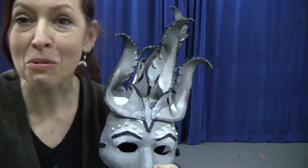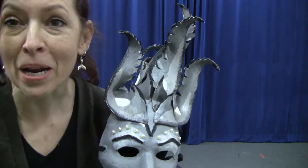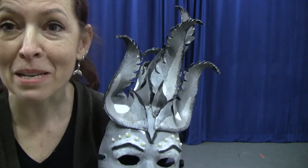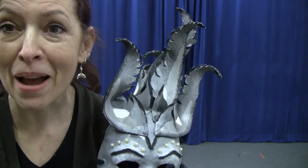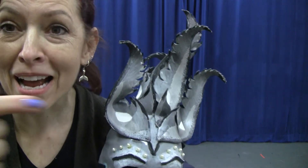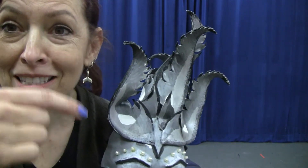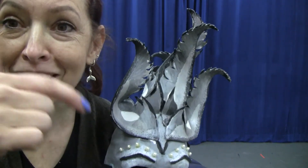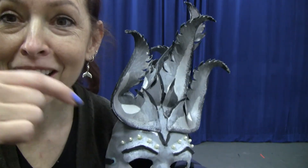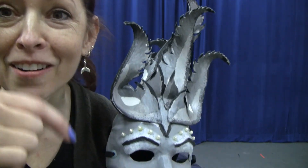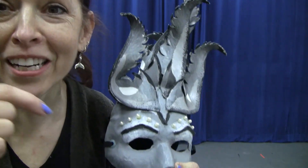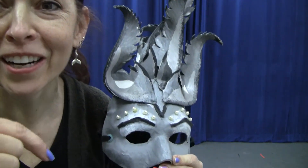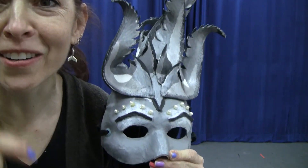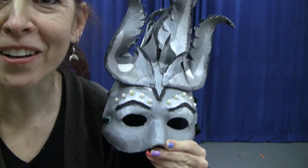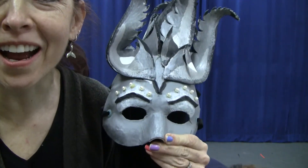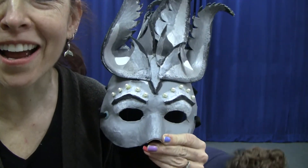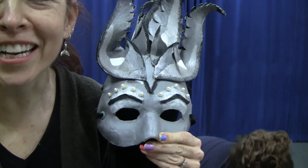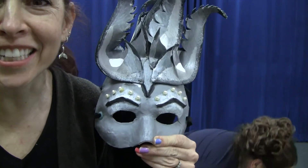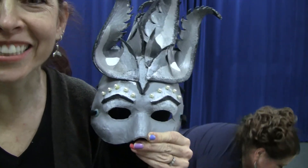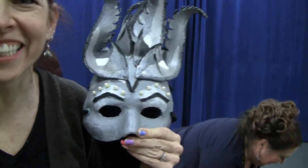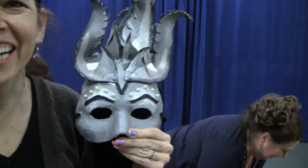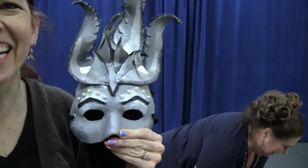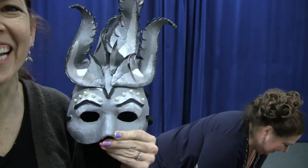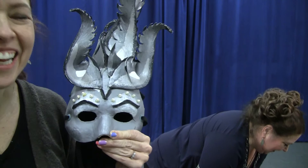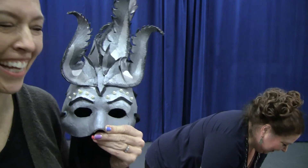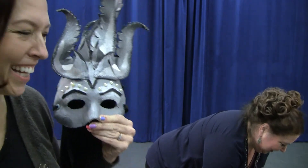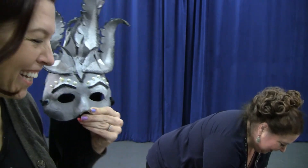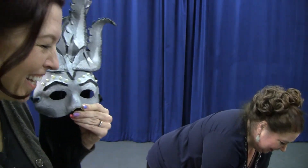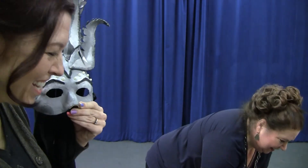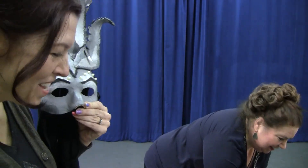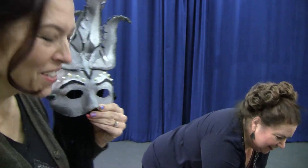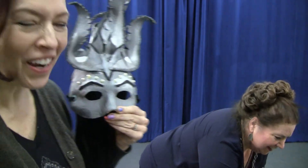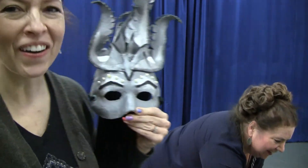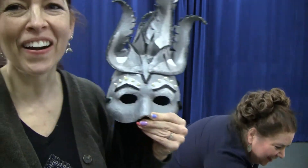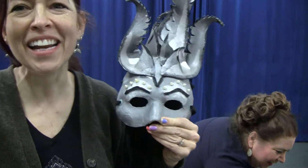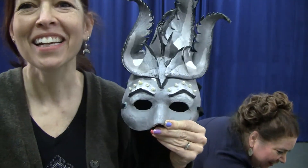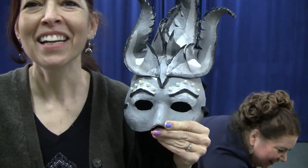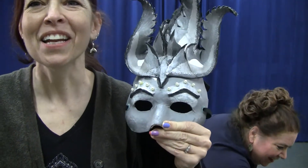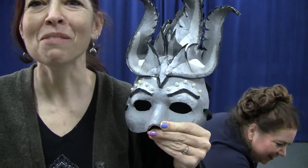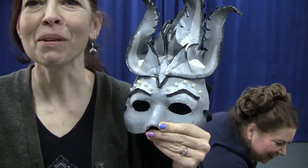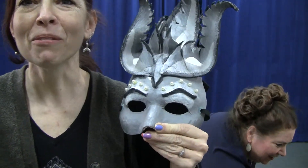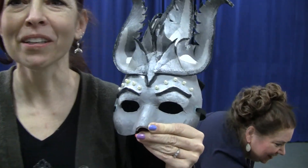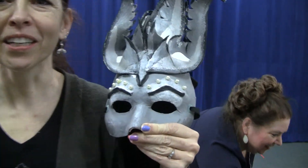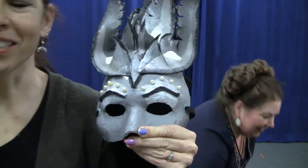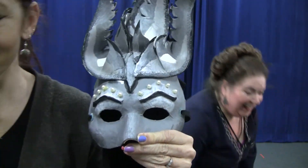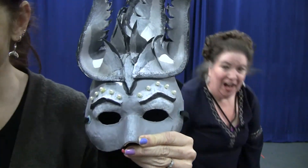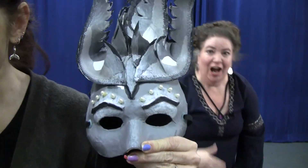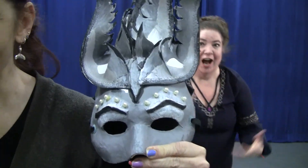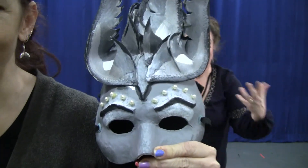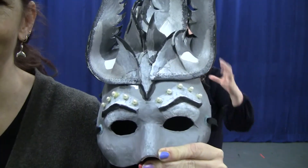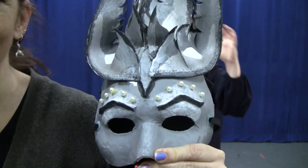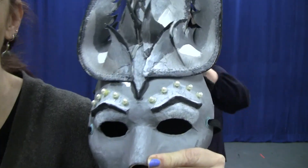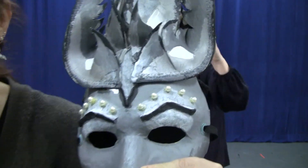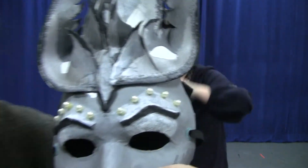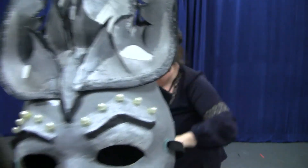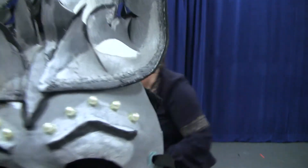20 masks down here... you guys all right it's been really good to see you all I'm gonna hit